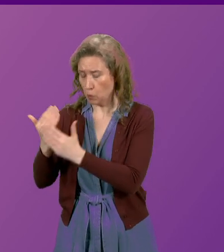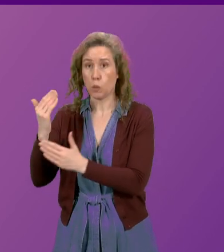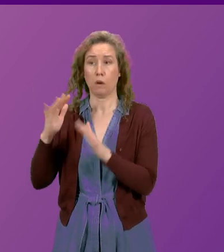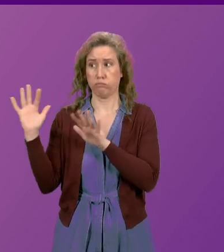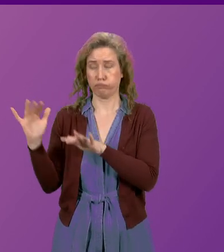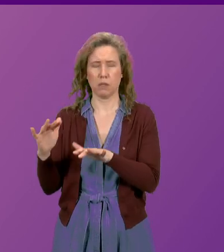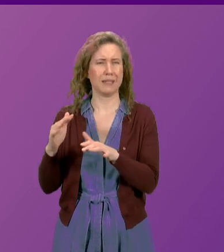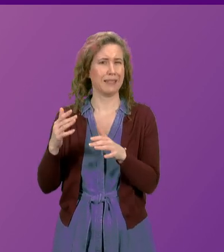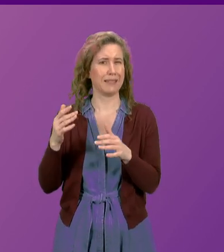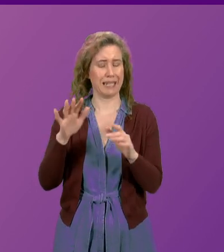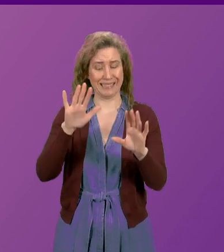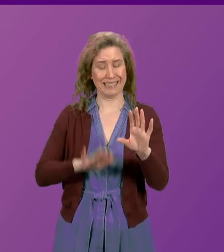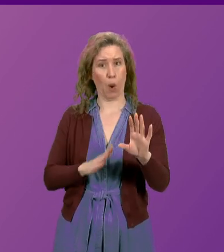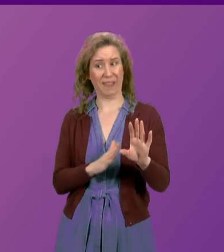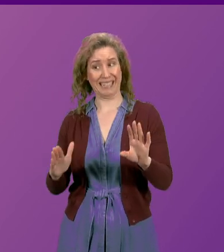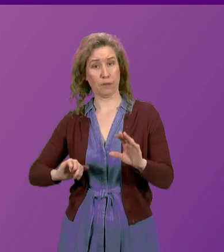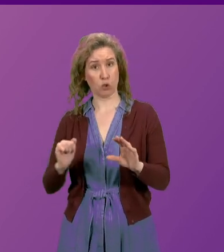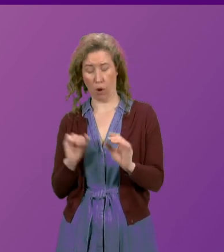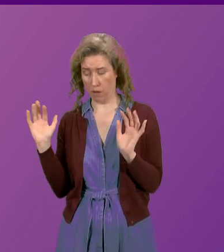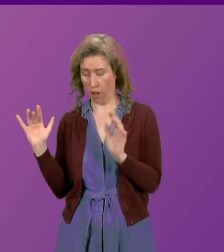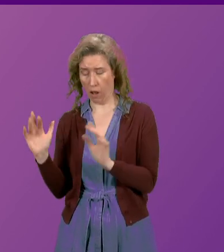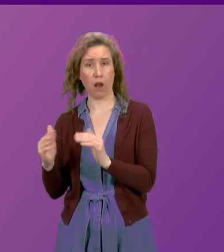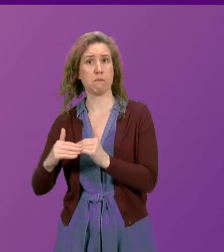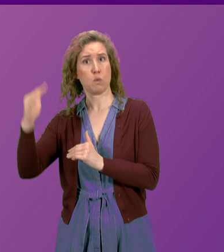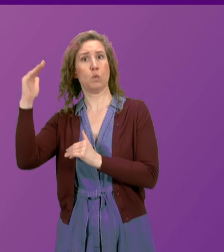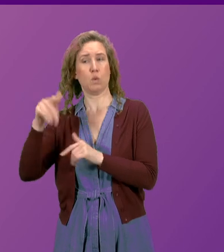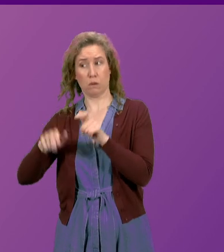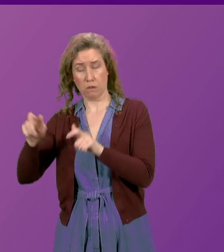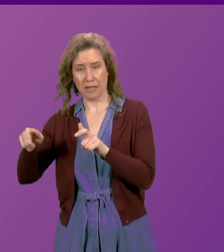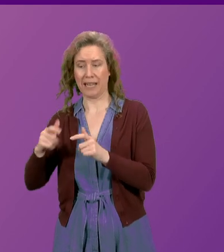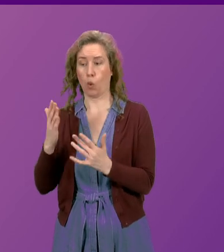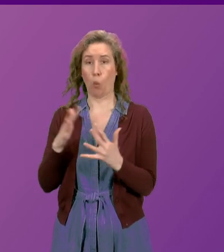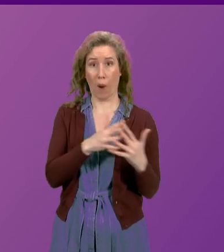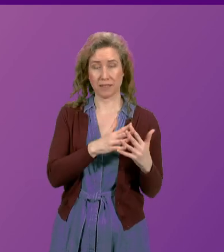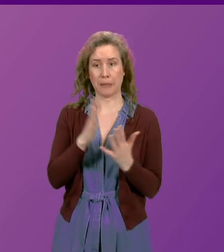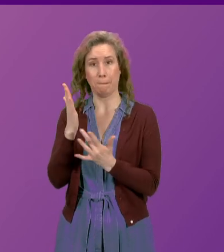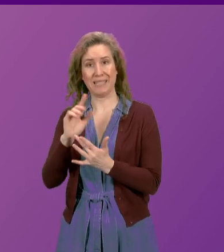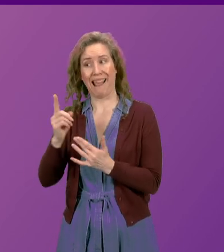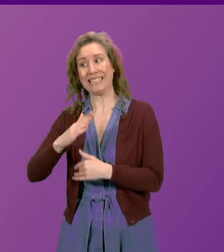general in the south-east of Scotland—particularly in West Lothian, Midlothian, East Lothian and the